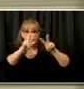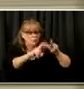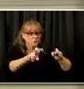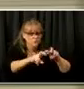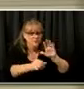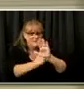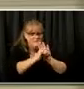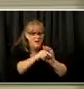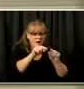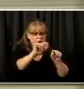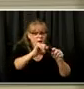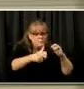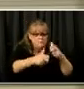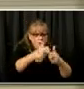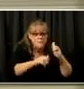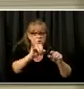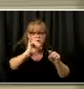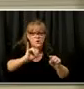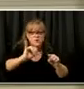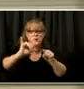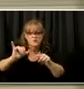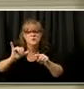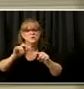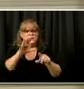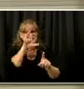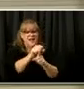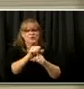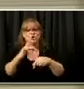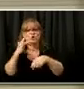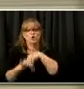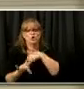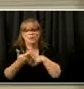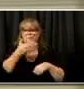young people may be more likely to reach out to peers trusted teachers or counselors in